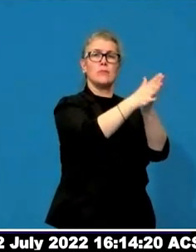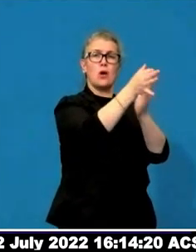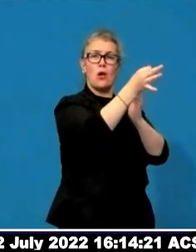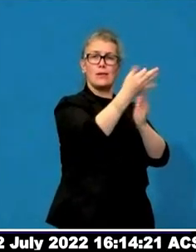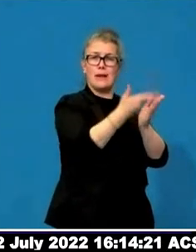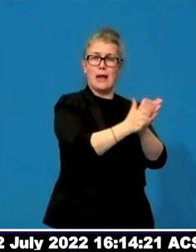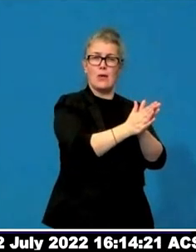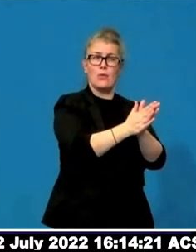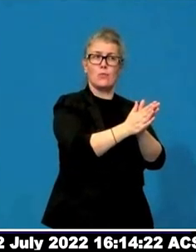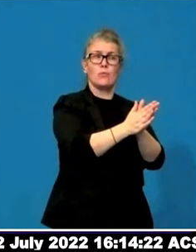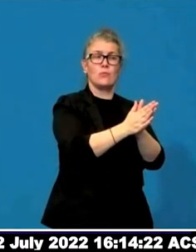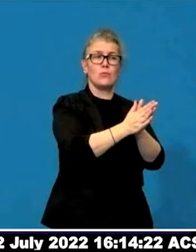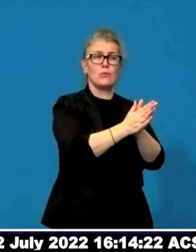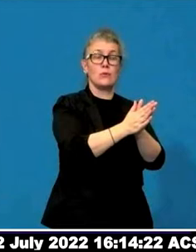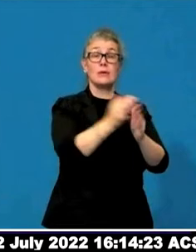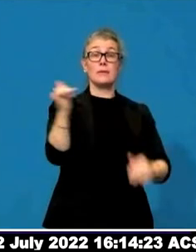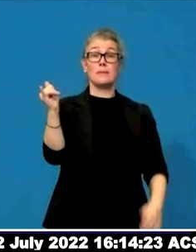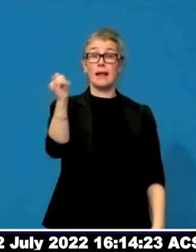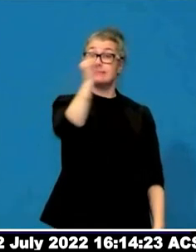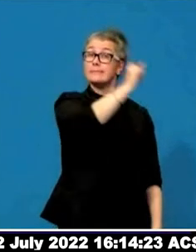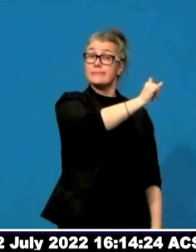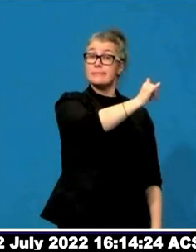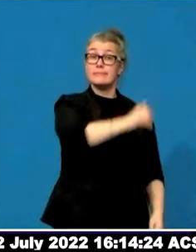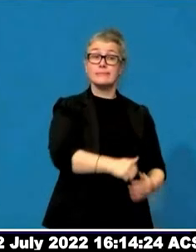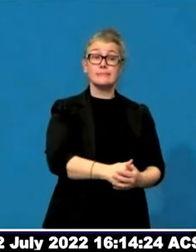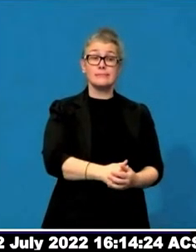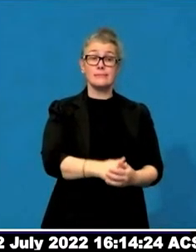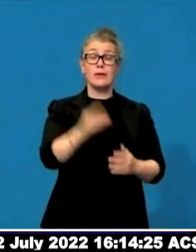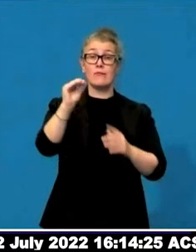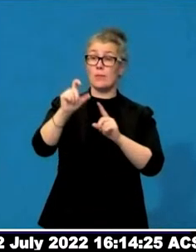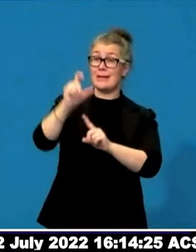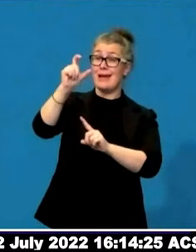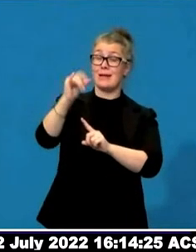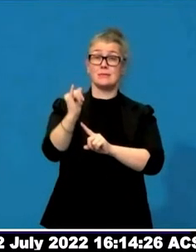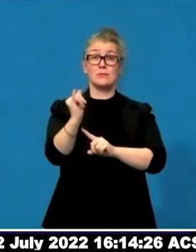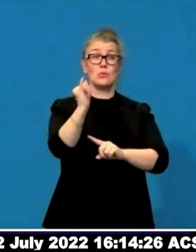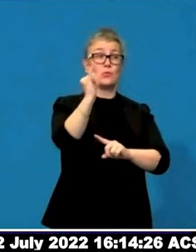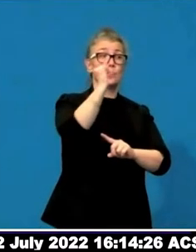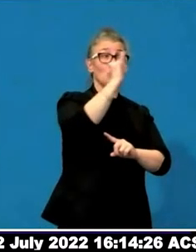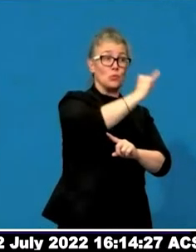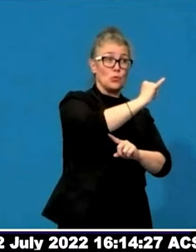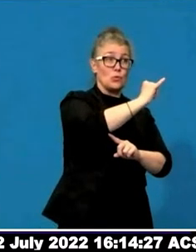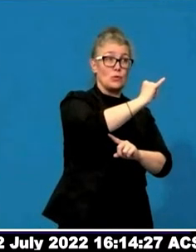By a plane. Plane from Cairns to Horn Island, yeah.